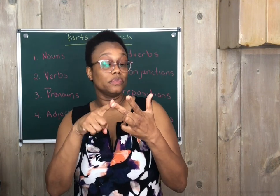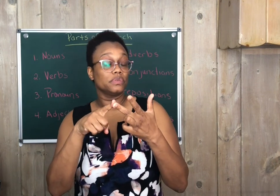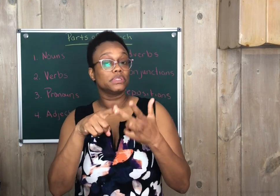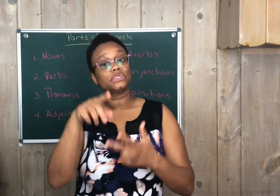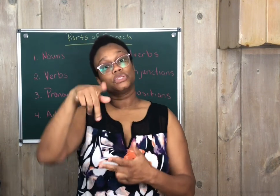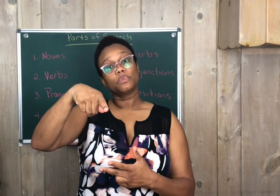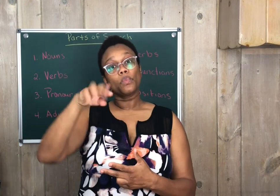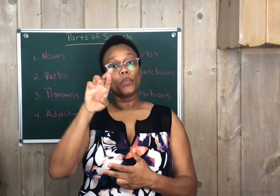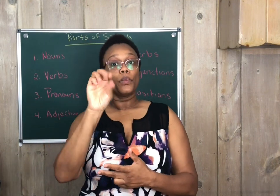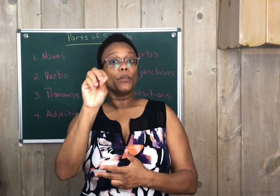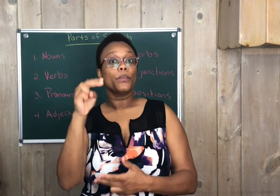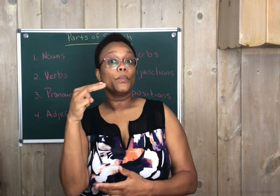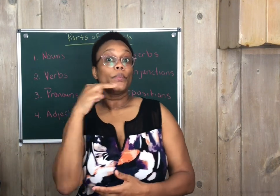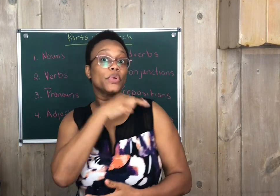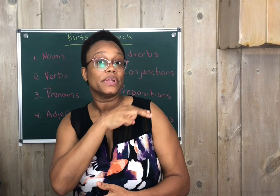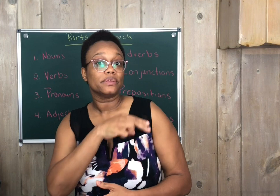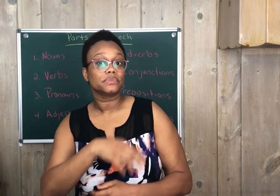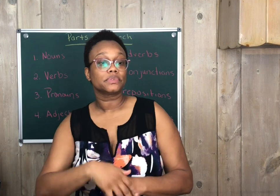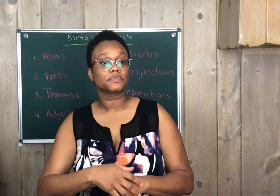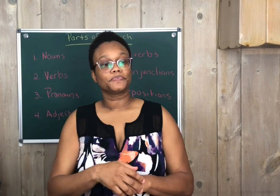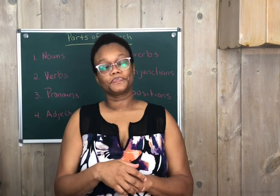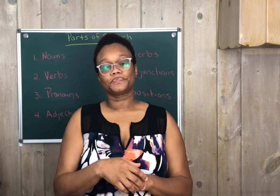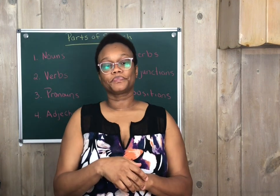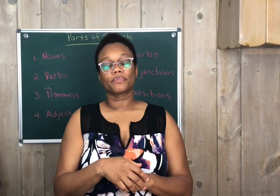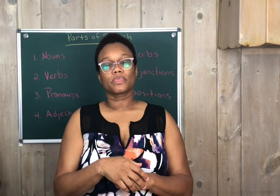The third group are called pronouns